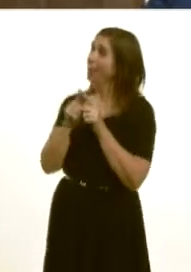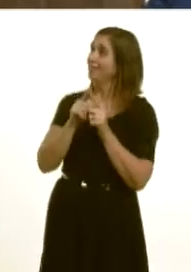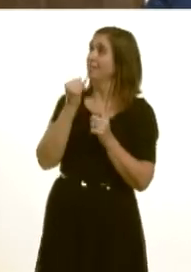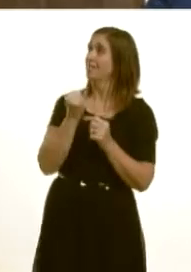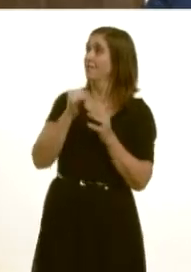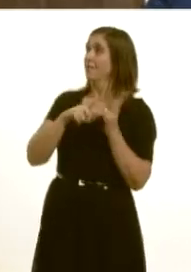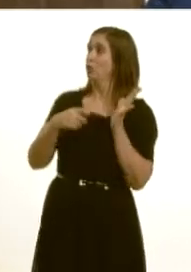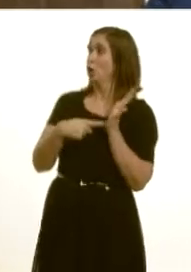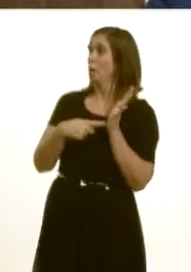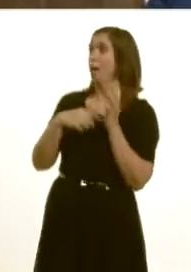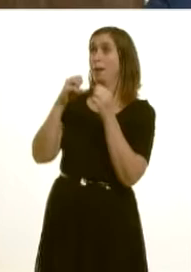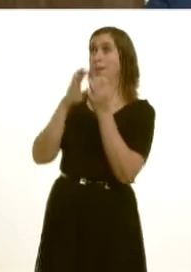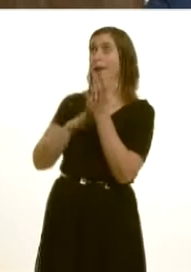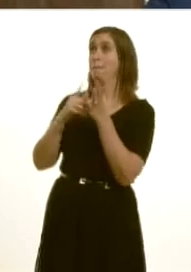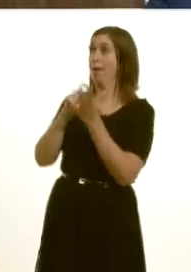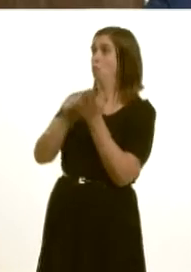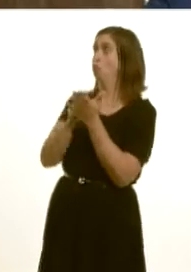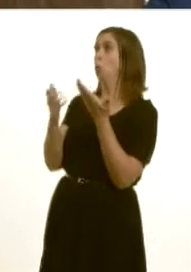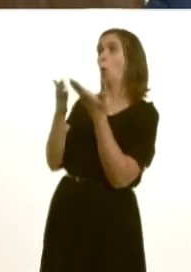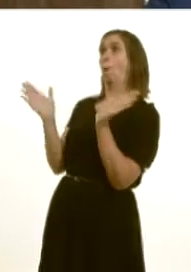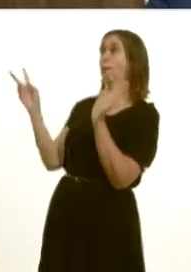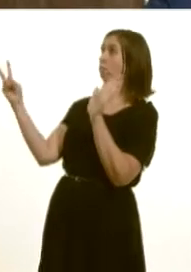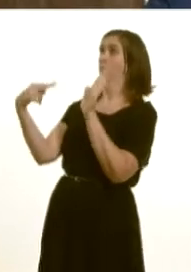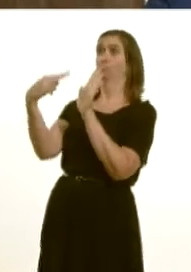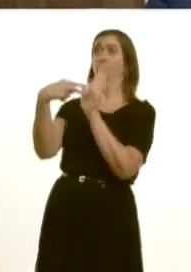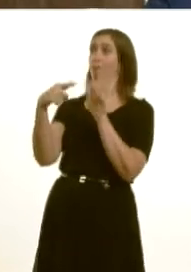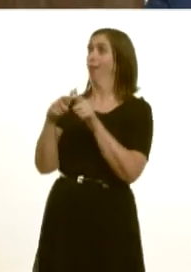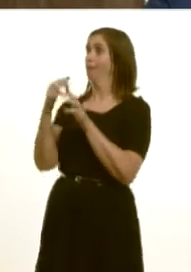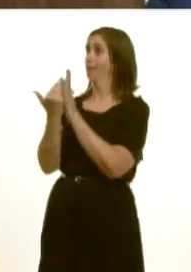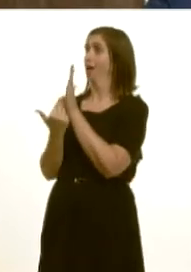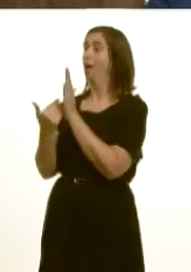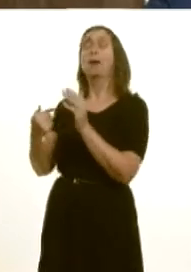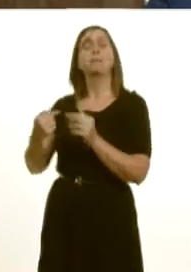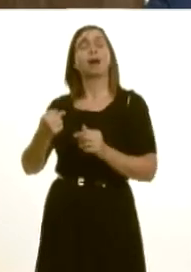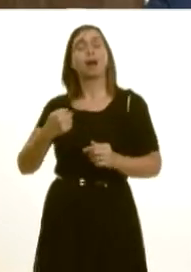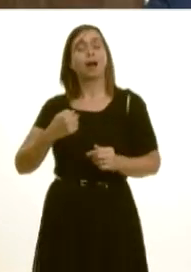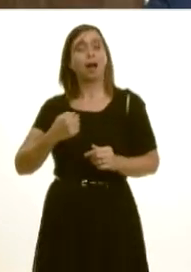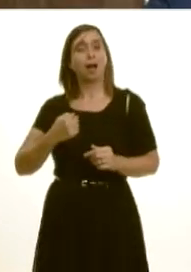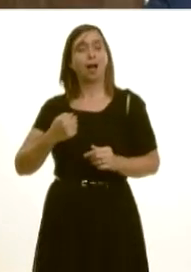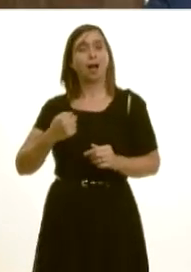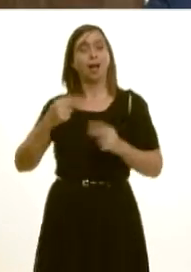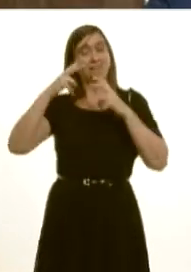letter from the BMA and others. I do not accept that an investigation is needed in Wales when,